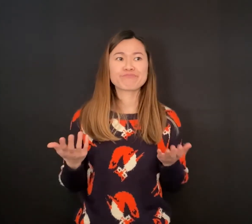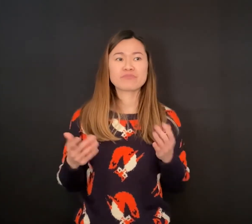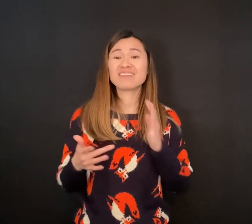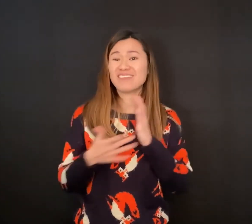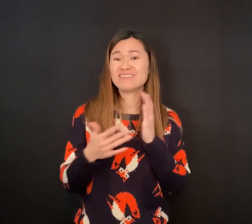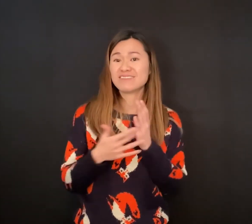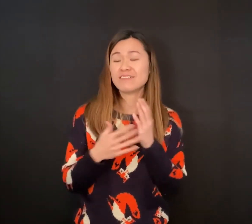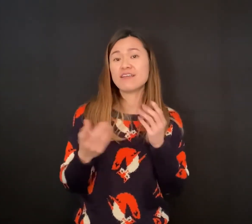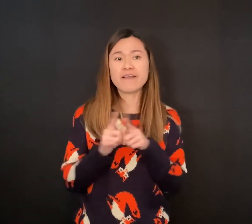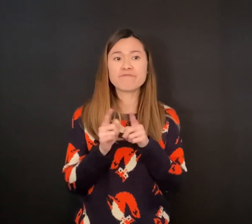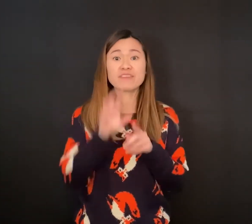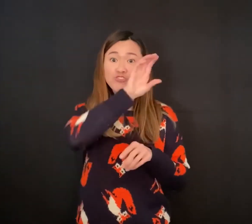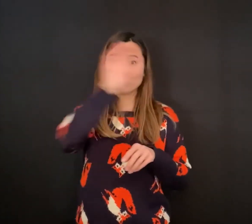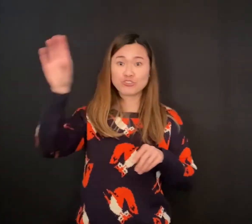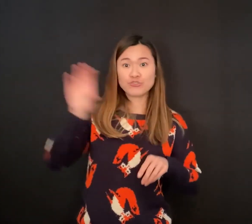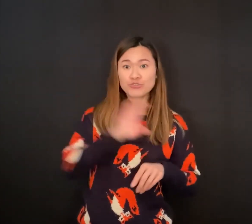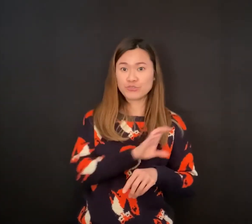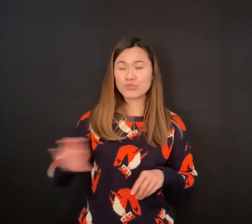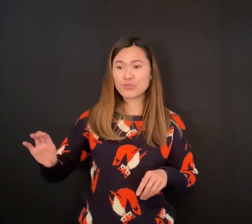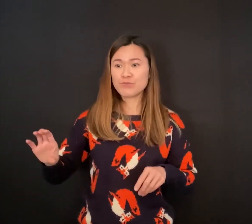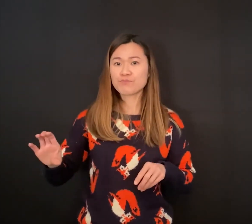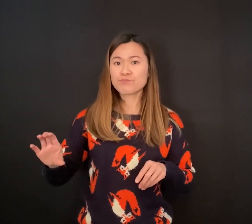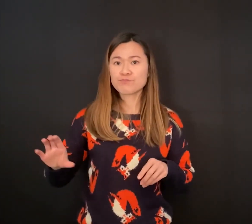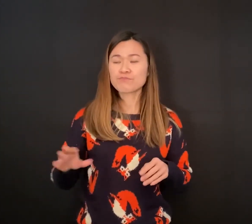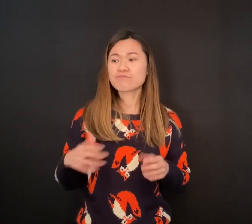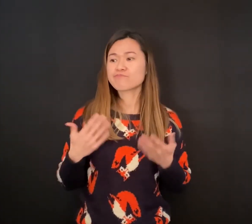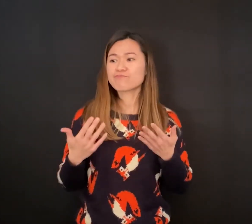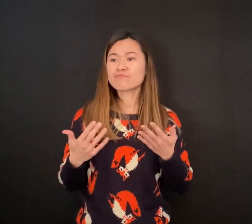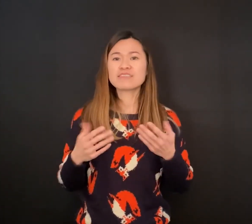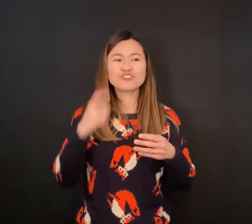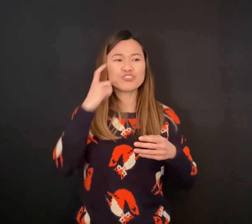We use Zoom, for example, to